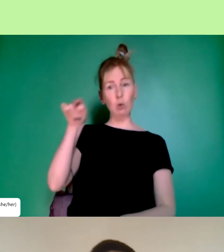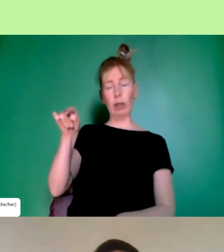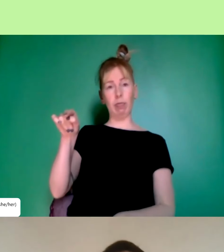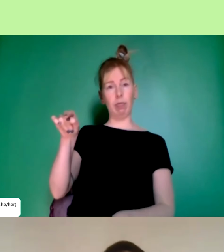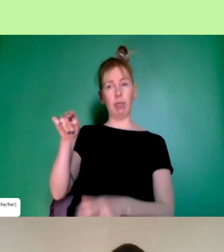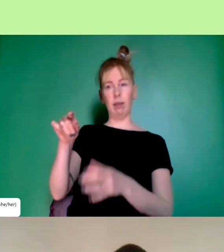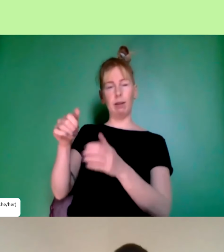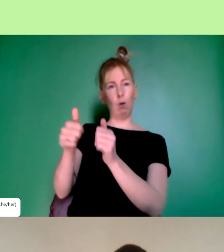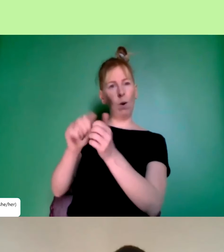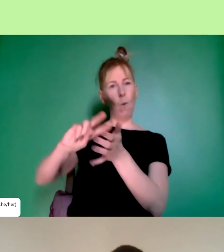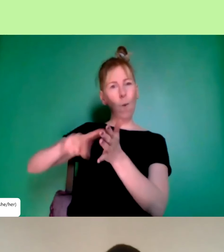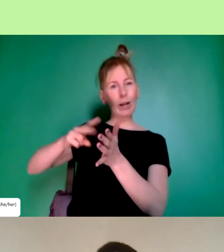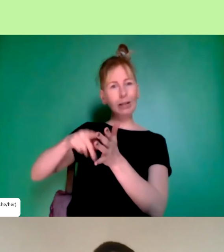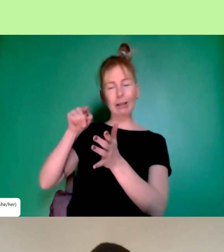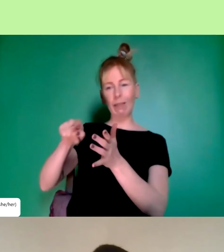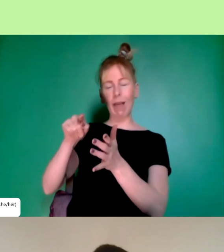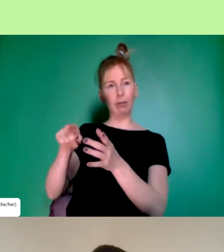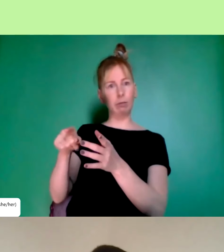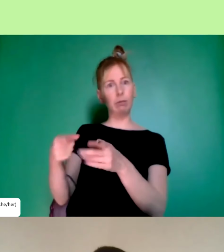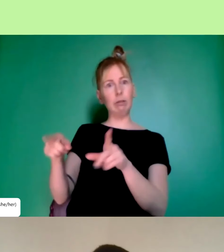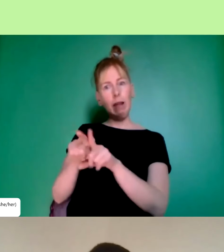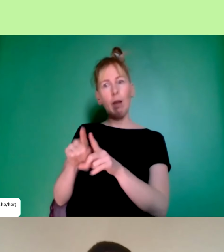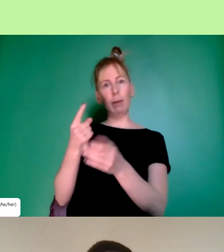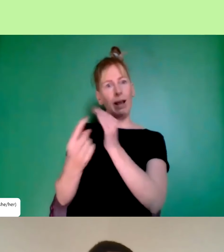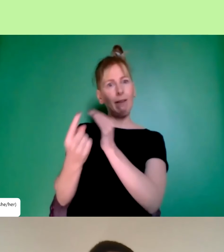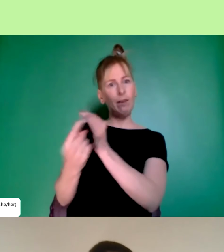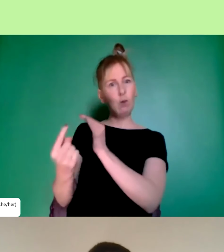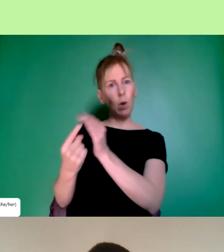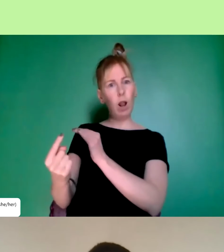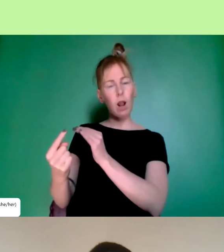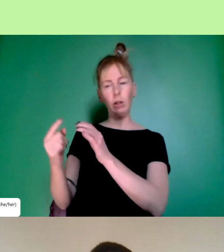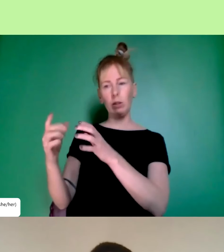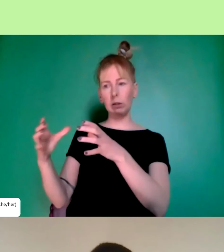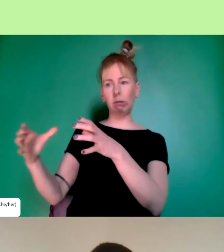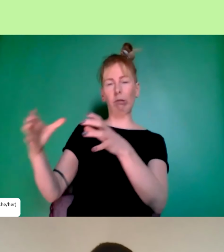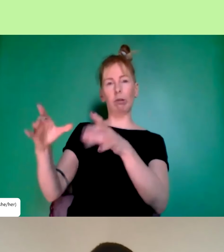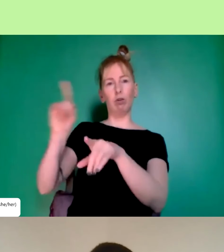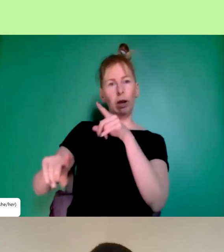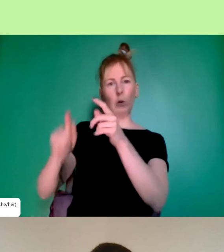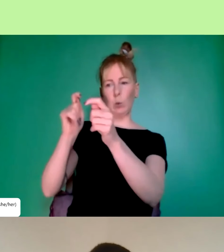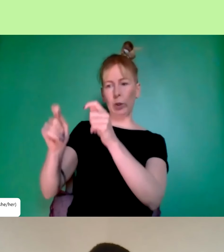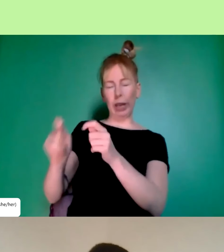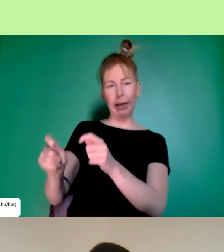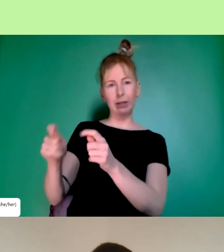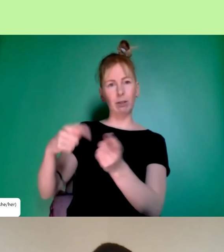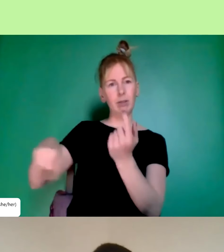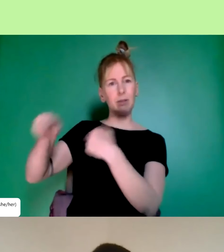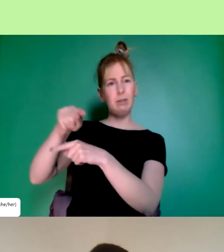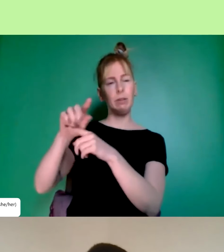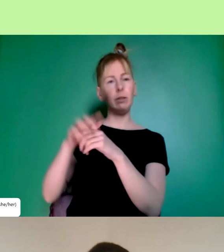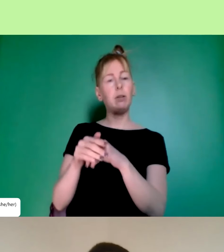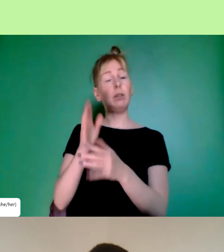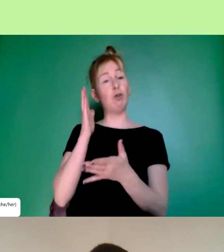whom are actually working on the change and equity on the inside? Is it helpful to see the institution as inherently anti-care and pro-conflict?